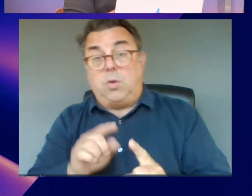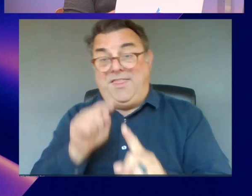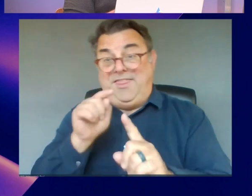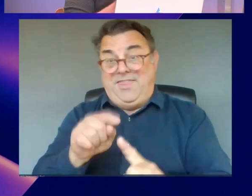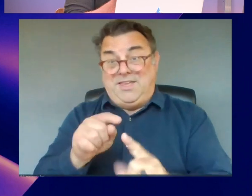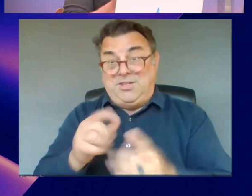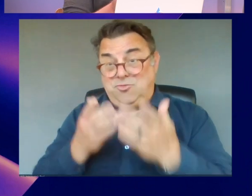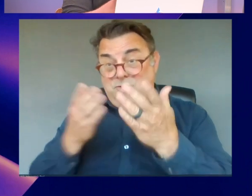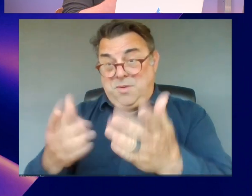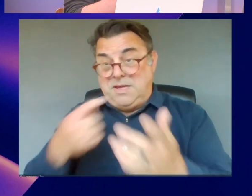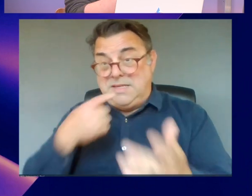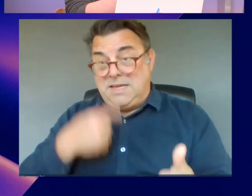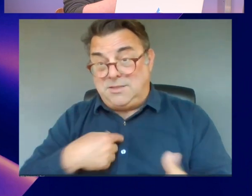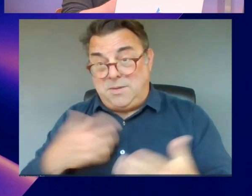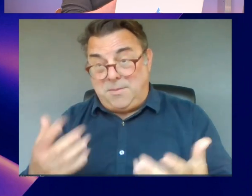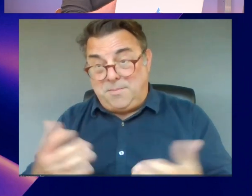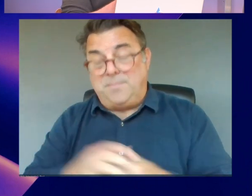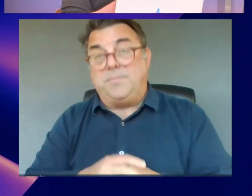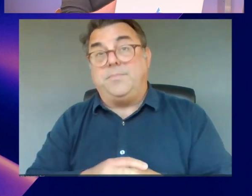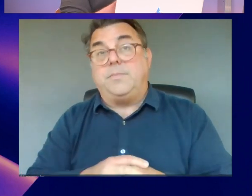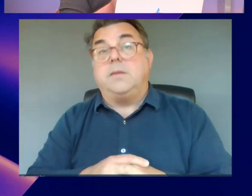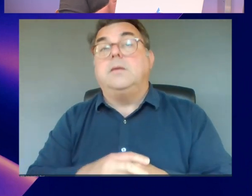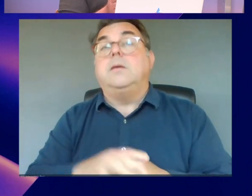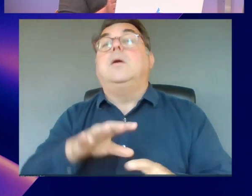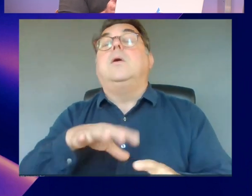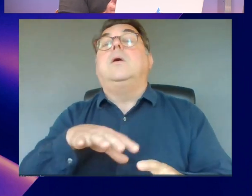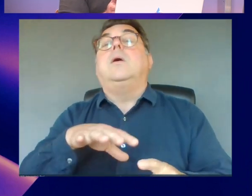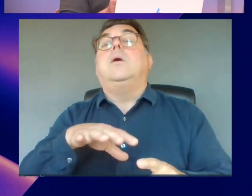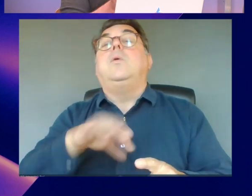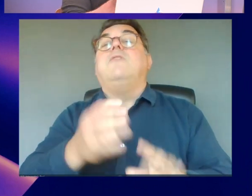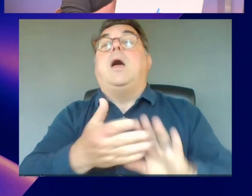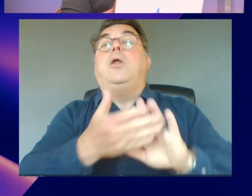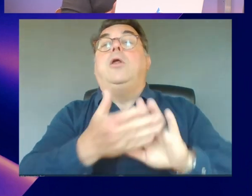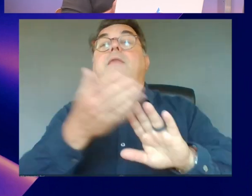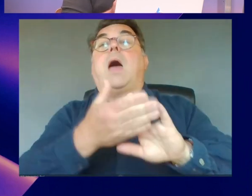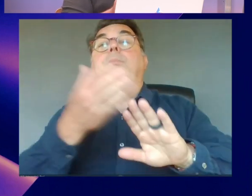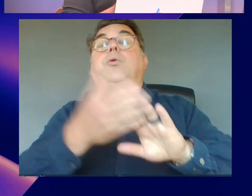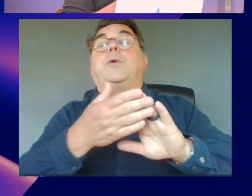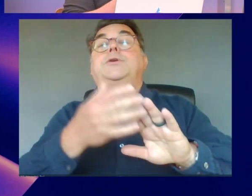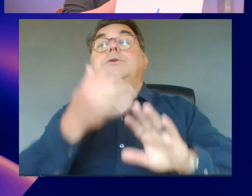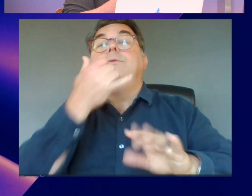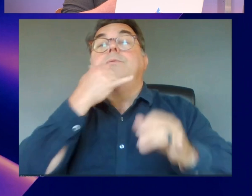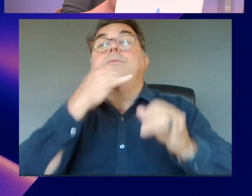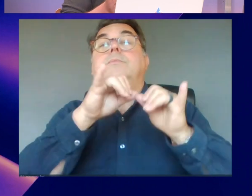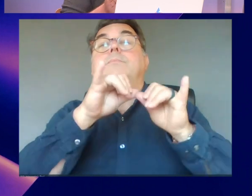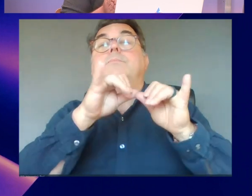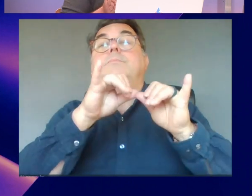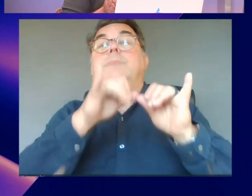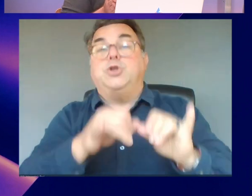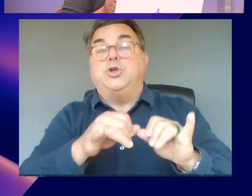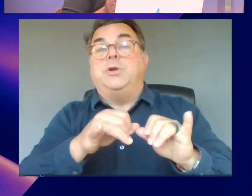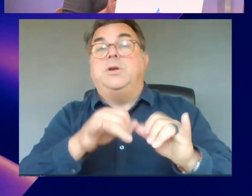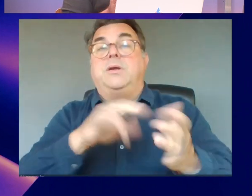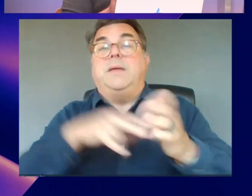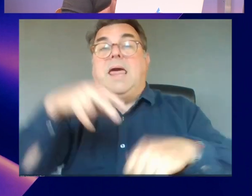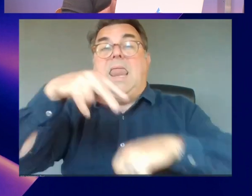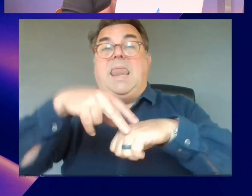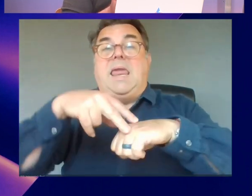is that, hey, we found the operational underlying anomalous metric called duration, which means that your Lambda latency spiked.